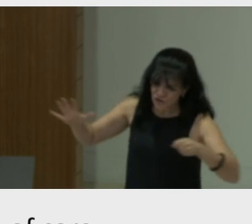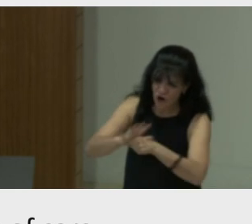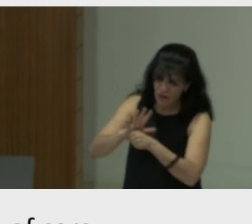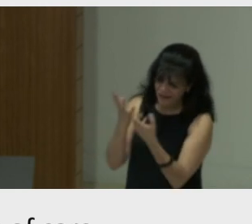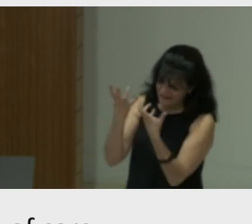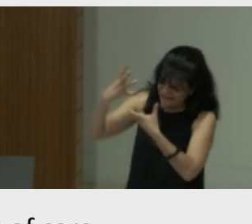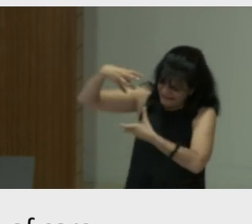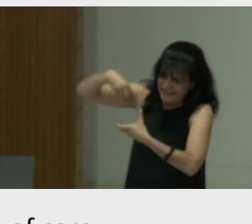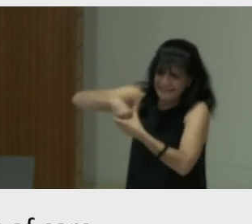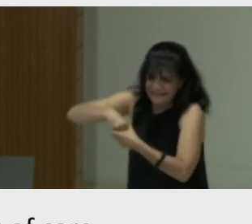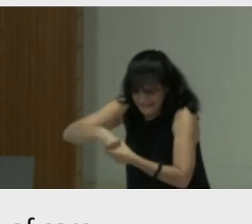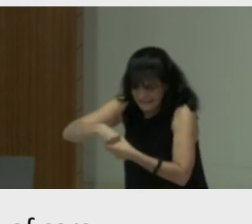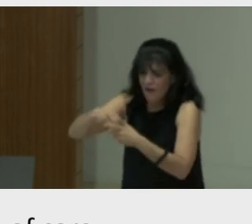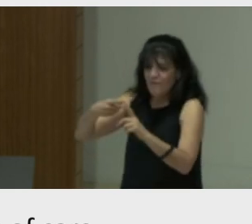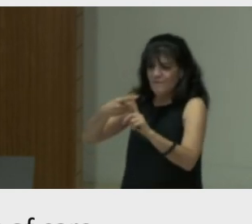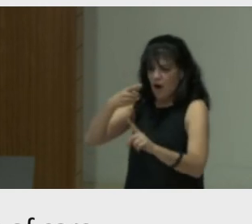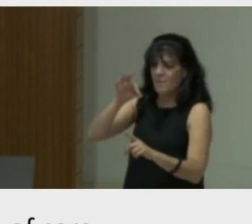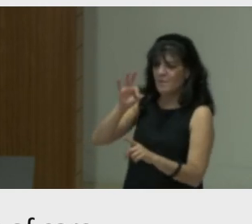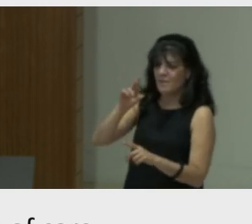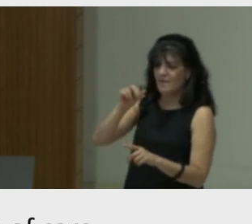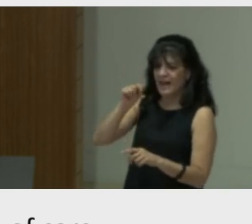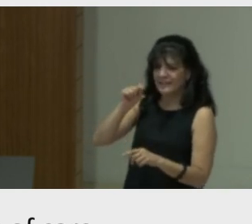This is from Fratelli Tutti.